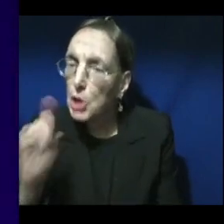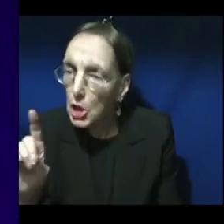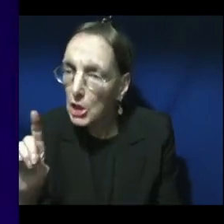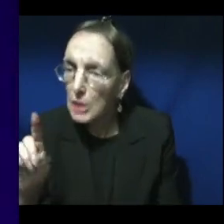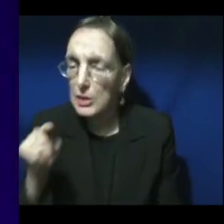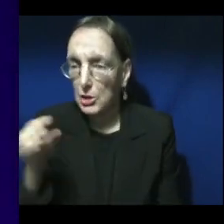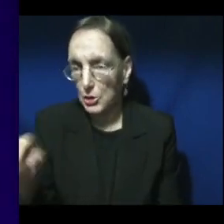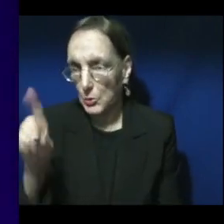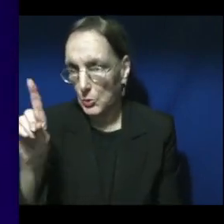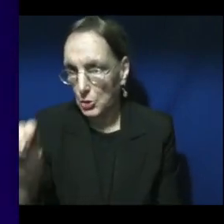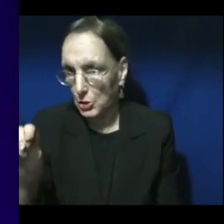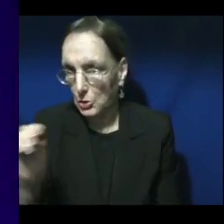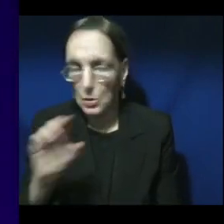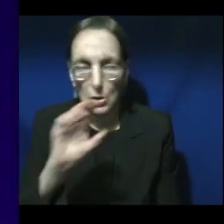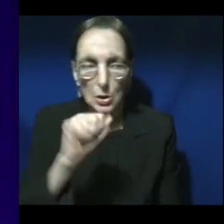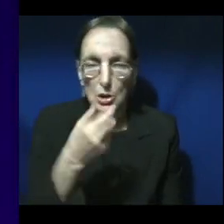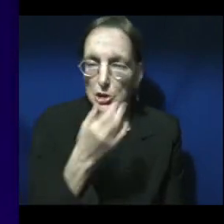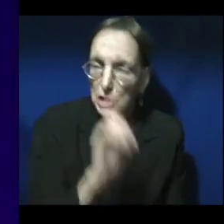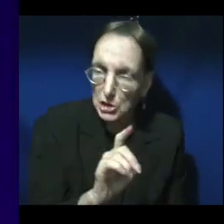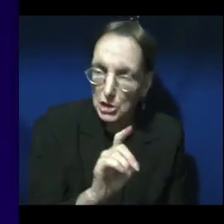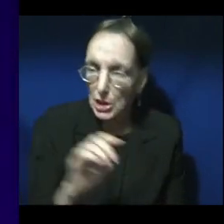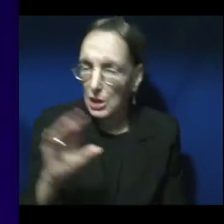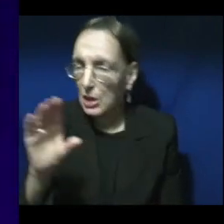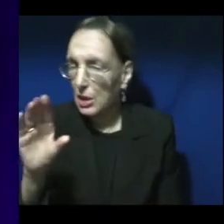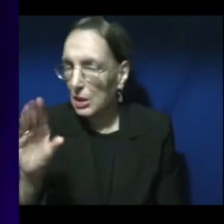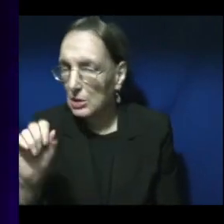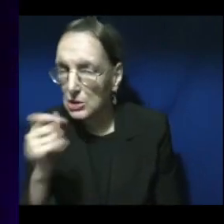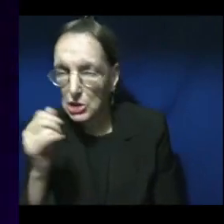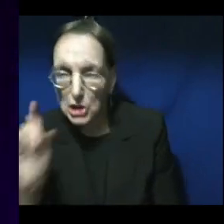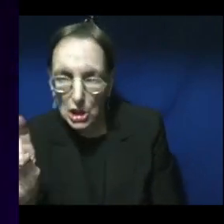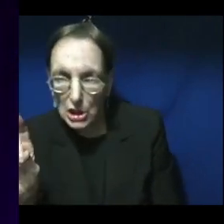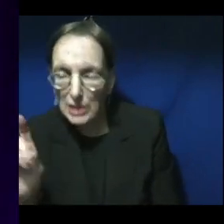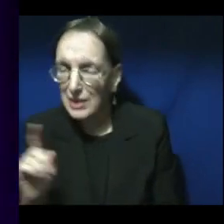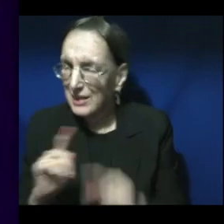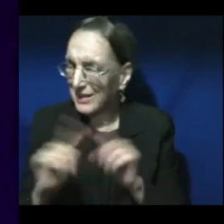should is very small. It’s only a few letters, but that subtle difference led to a big impact in the